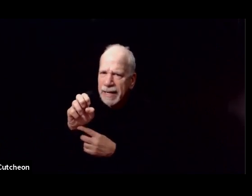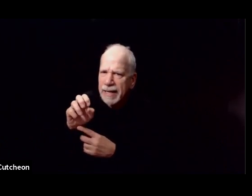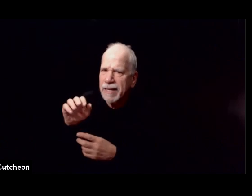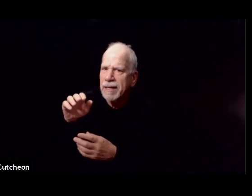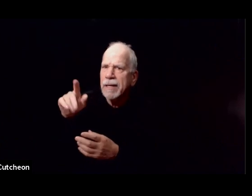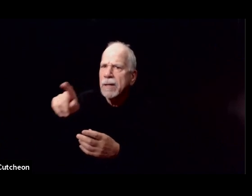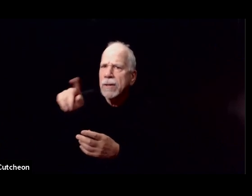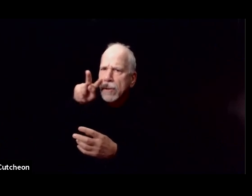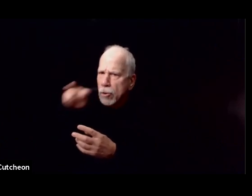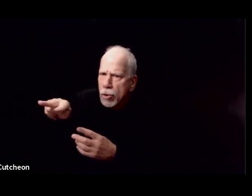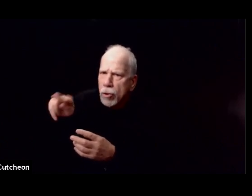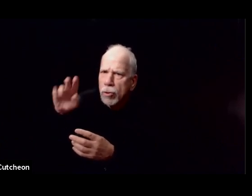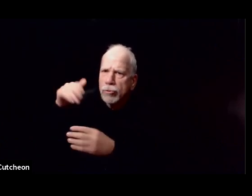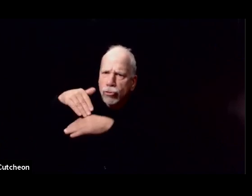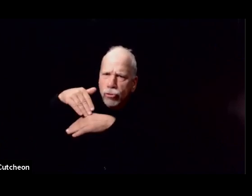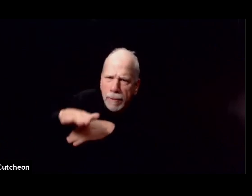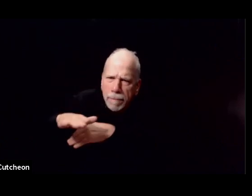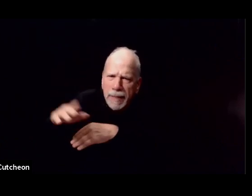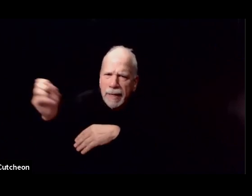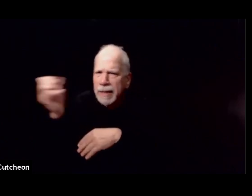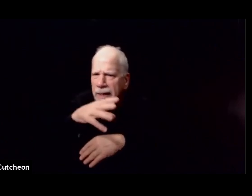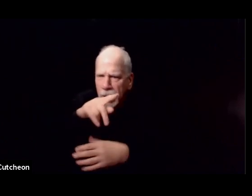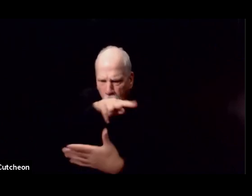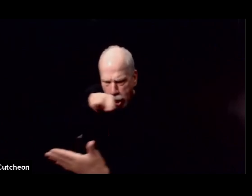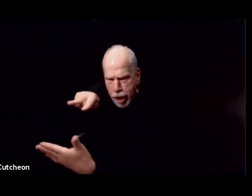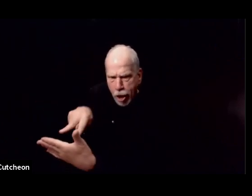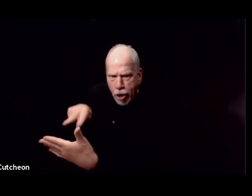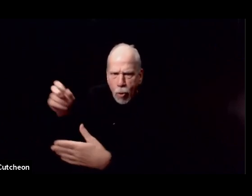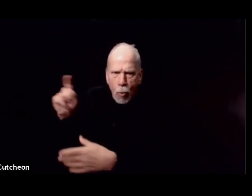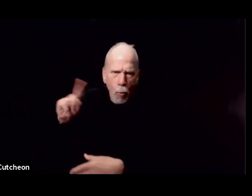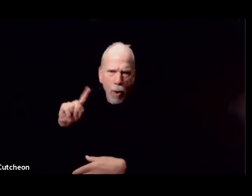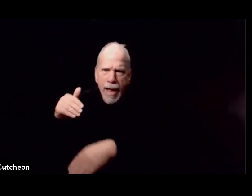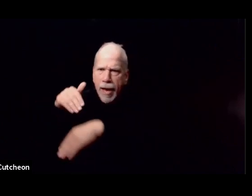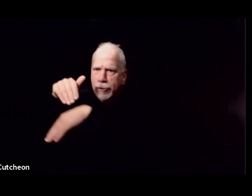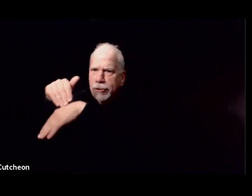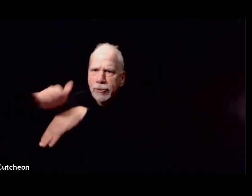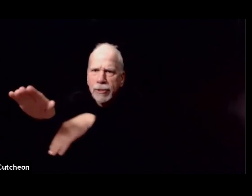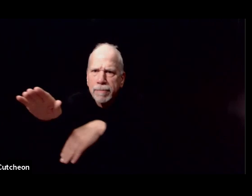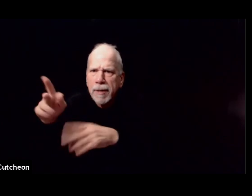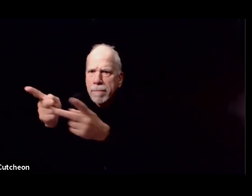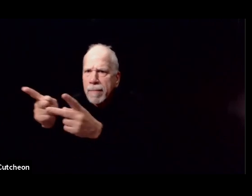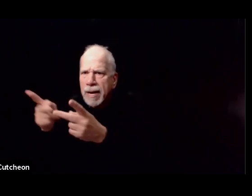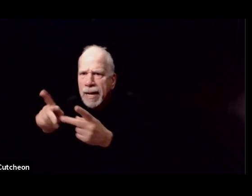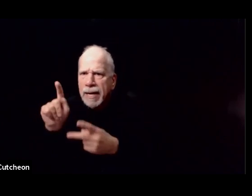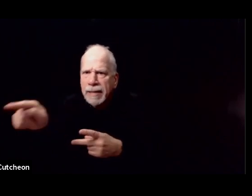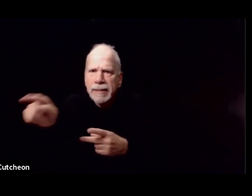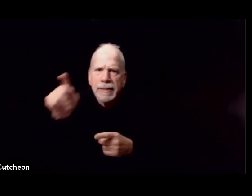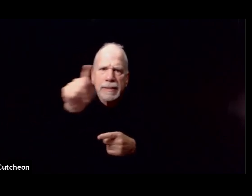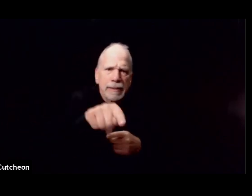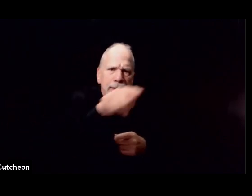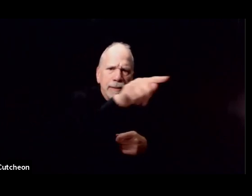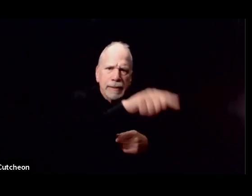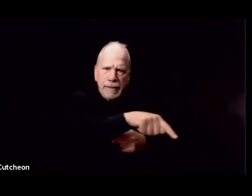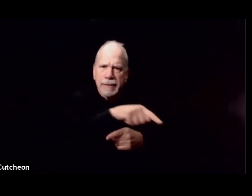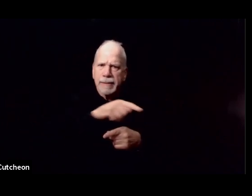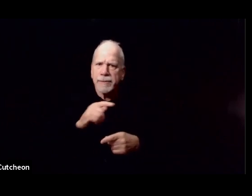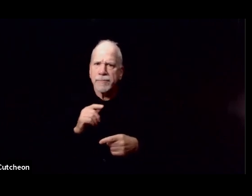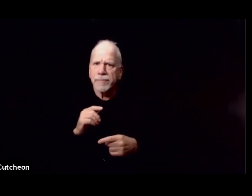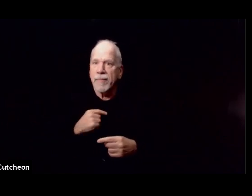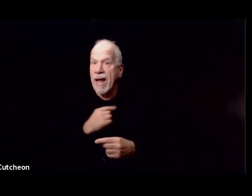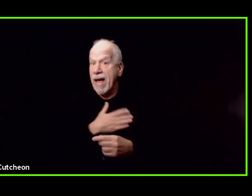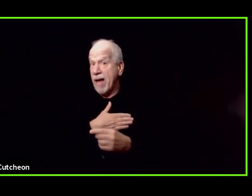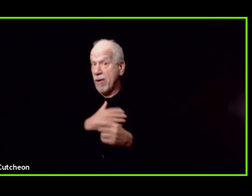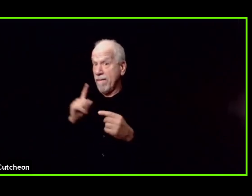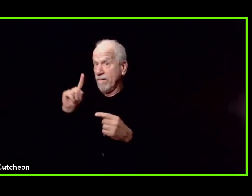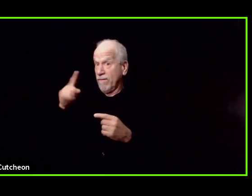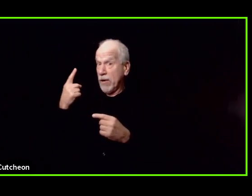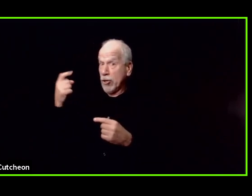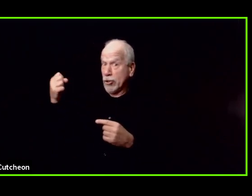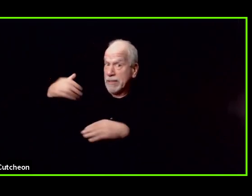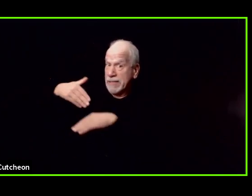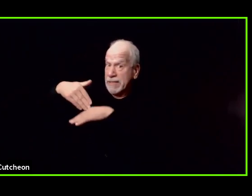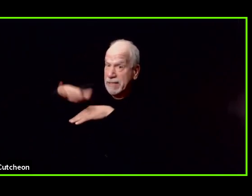but that's because the first allocation was broken up into two separate shipments. Next